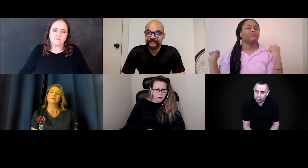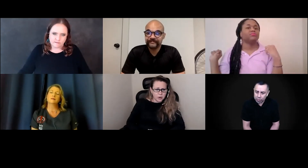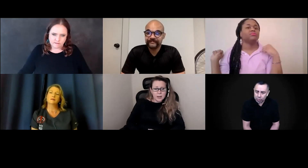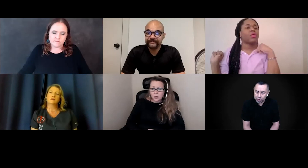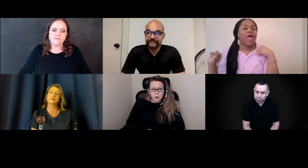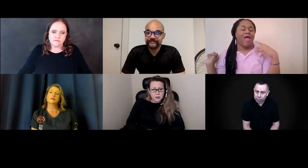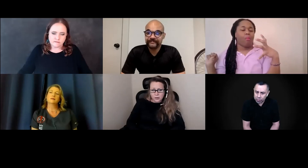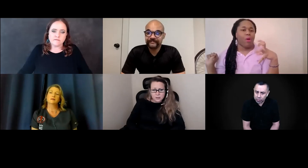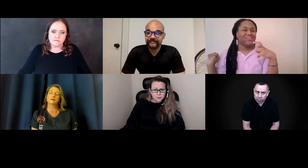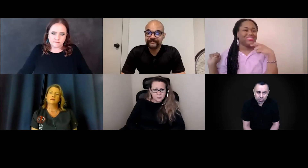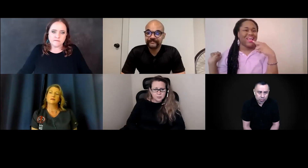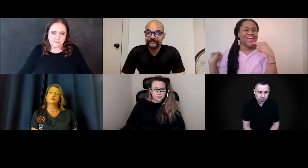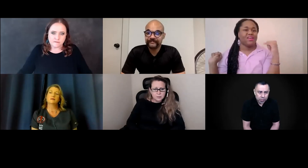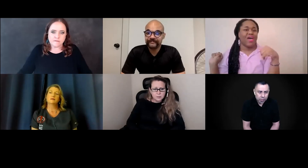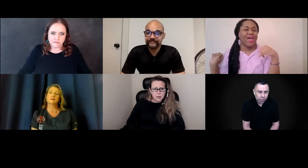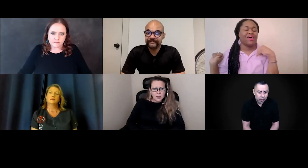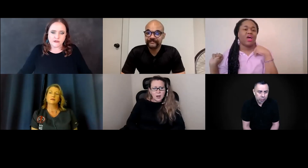and coordinators.